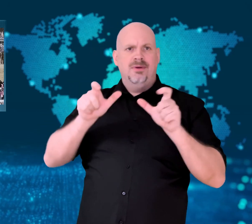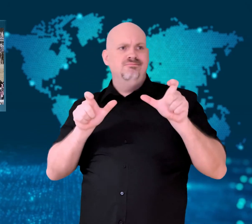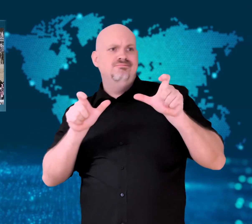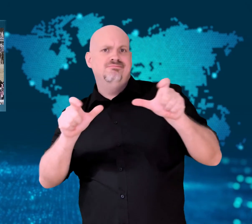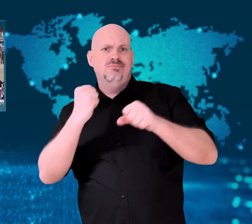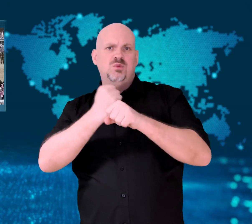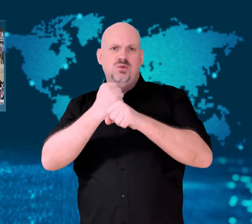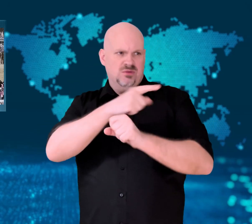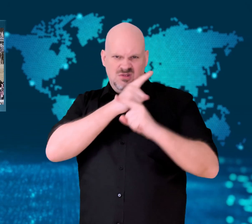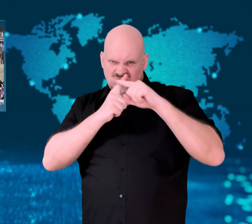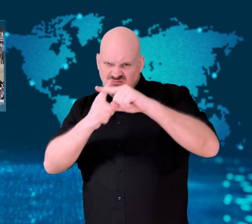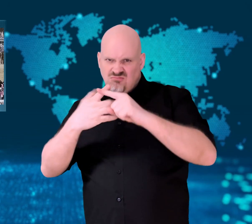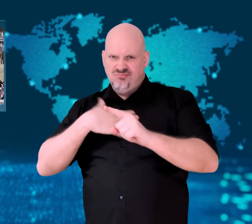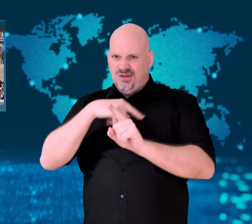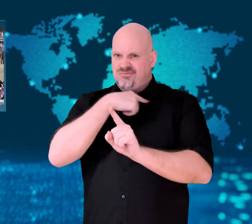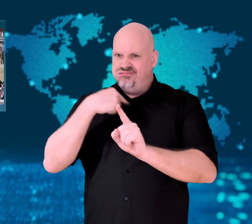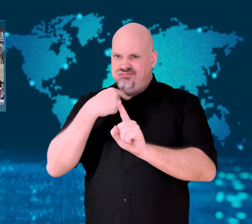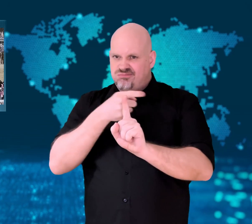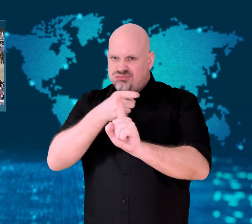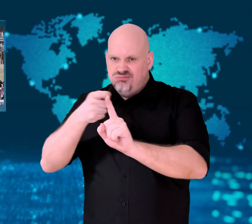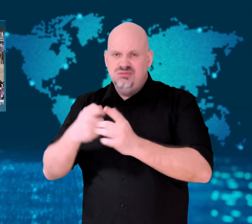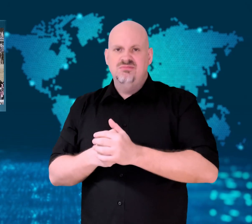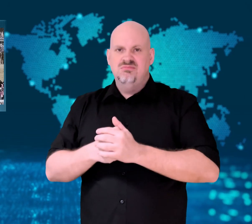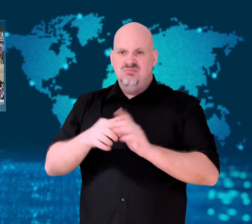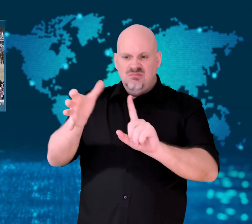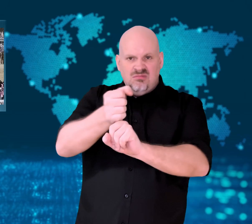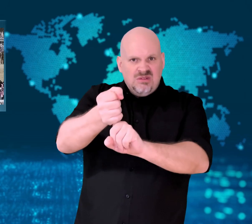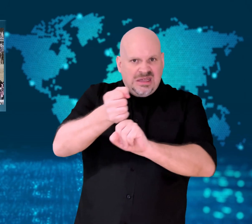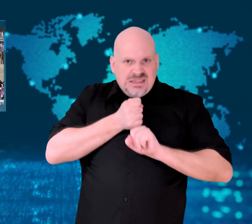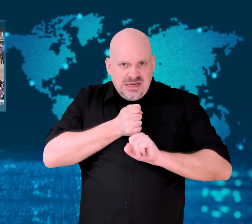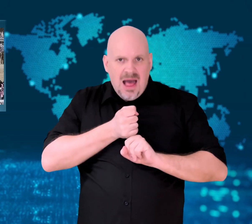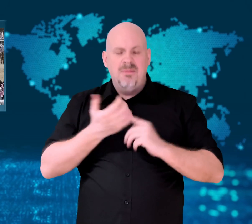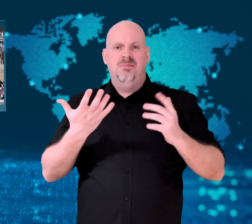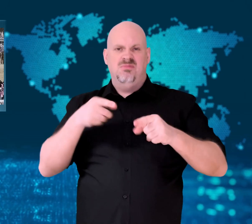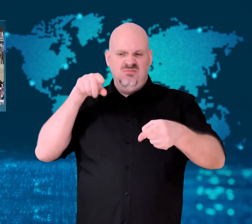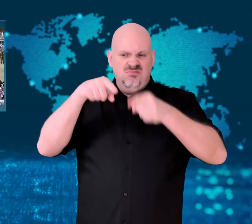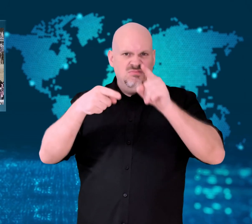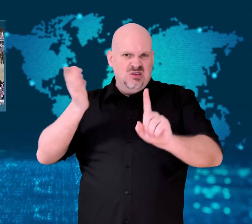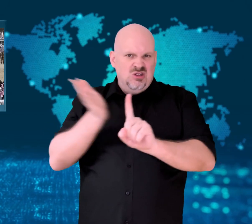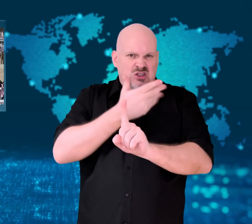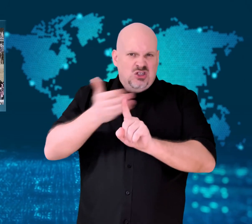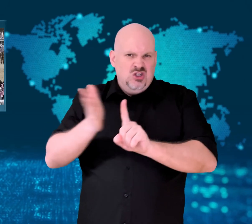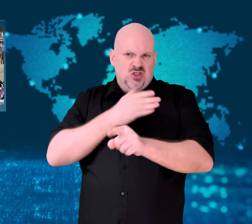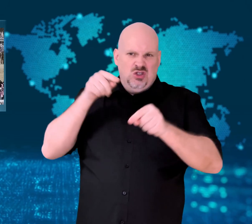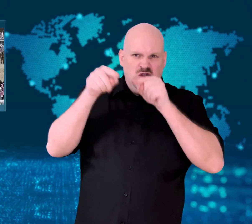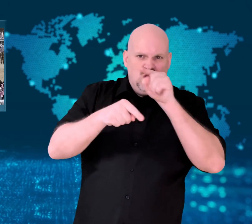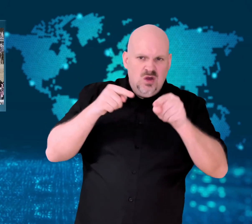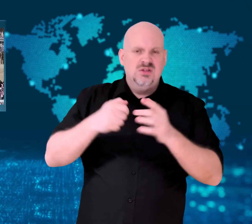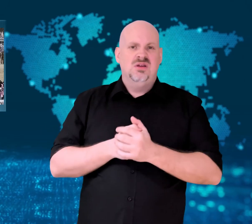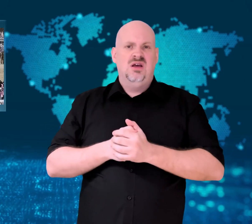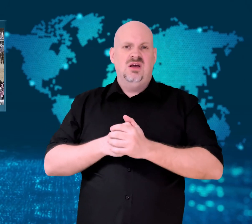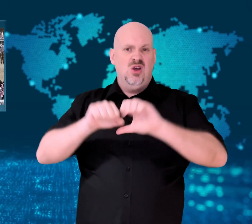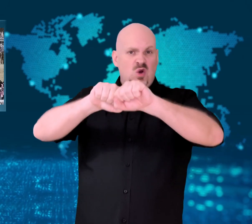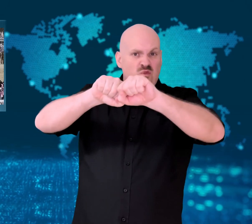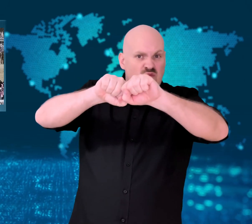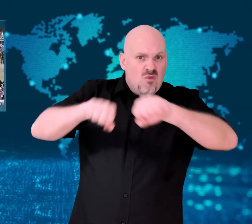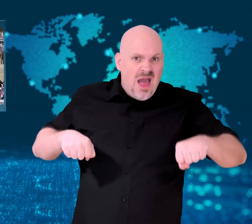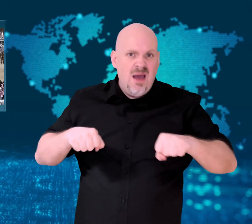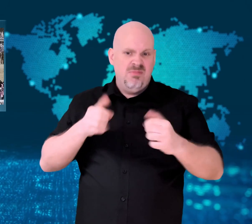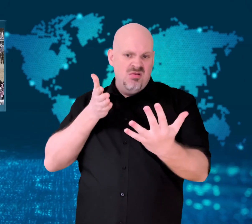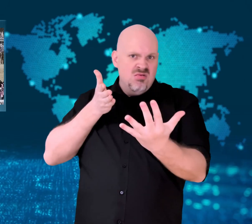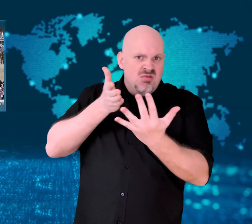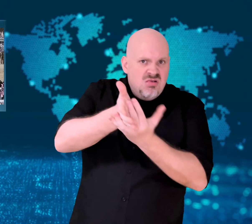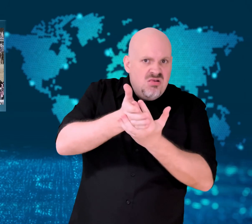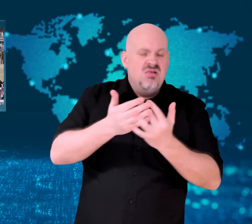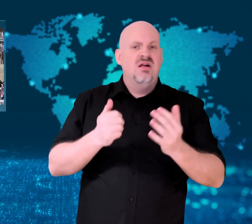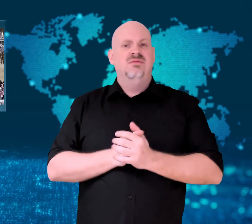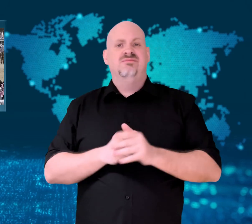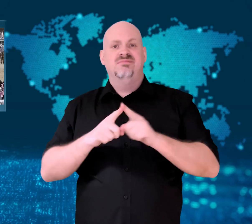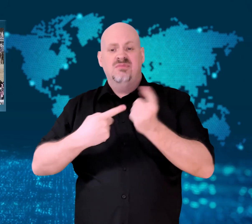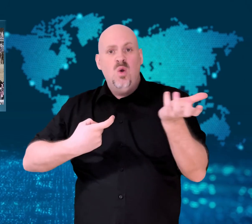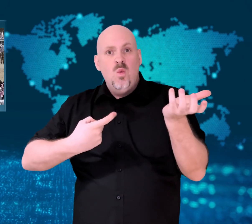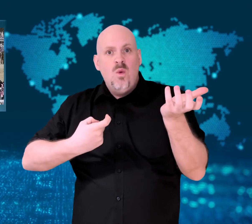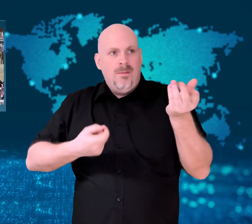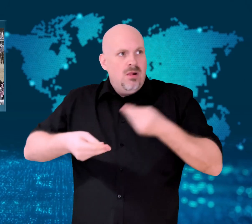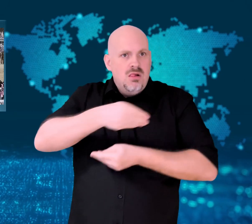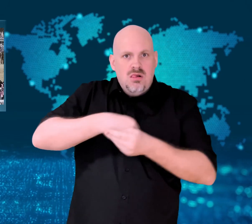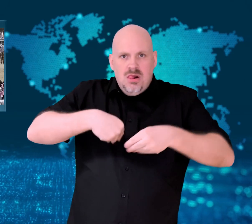or other crimes such as kidnapping, torture, rape, or weapon smuggling.